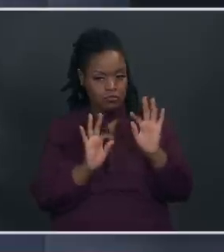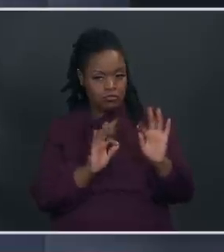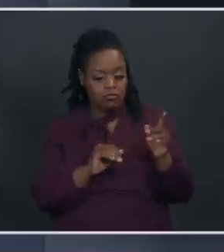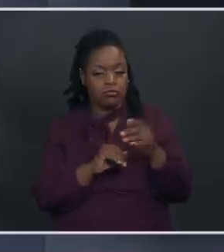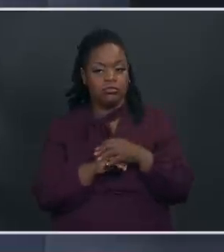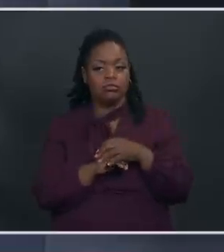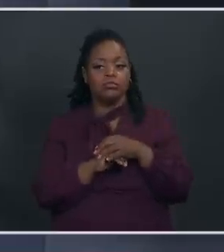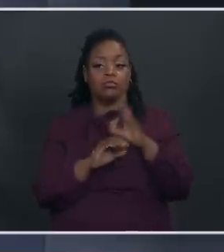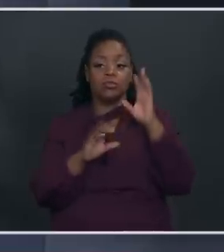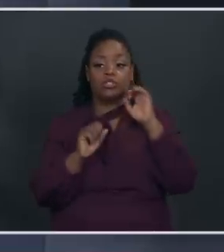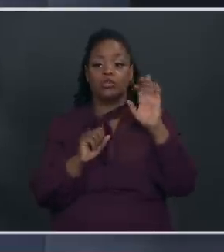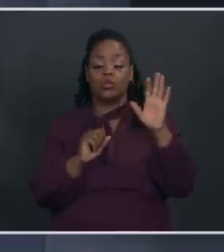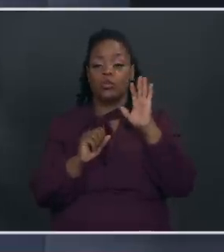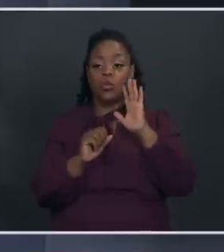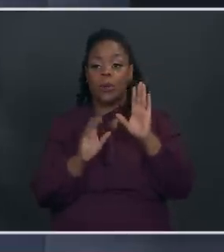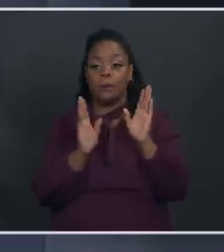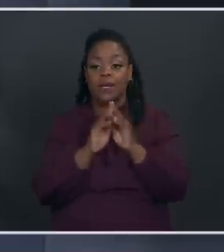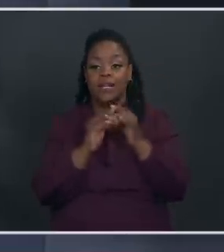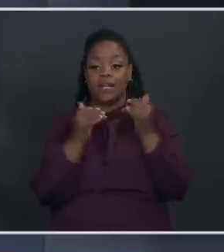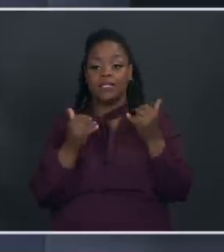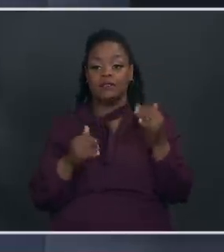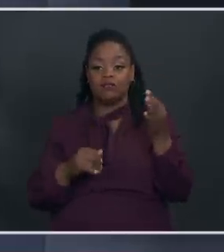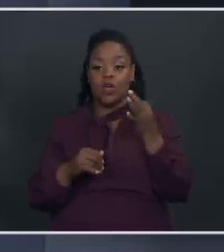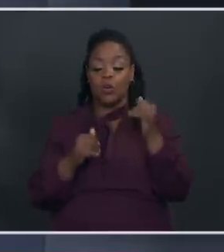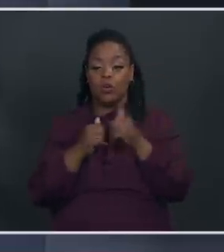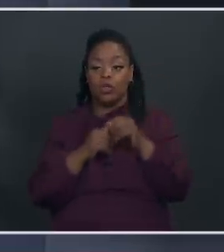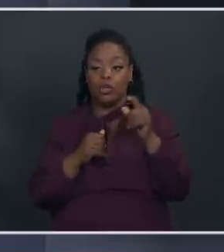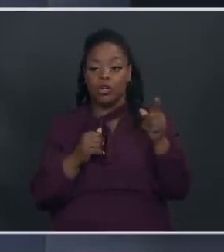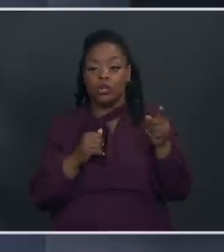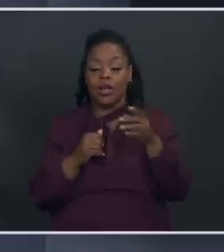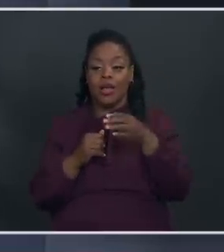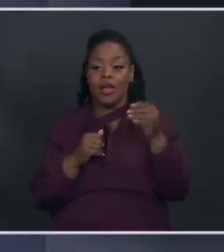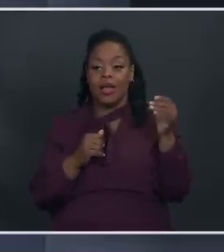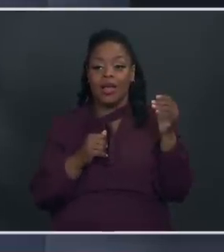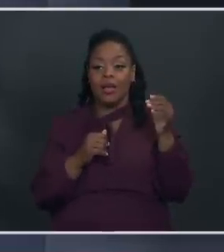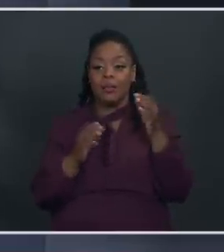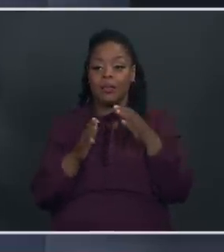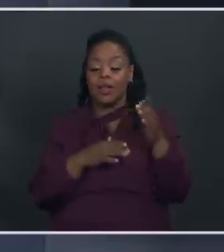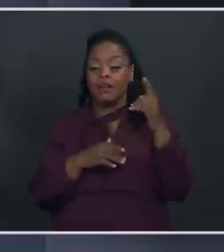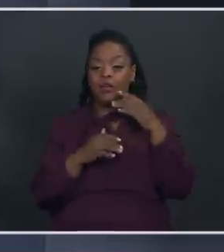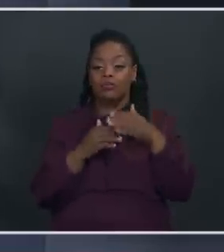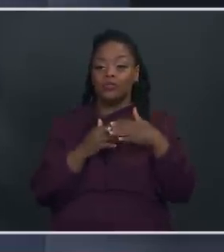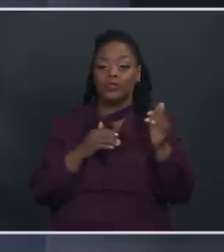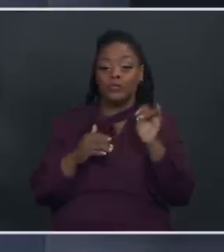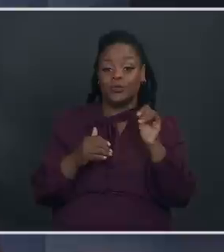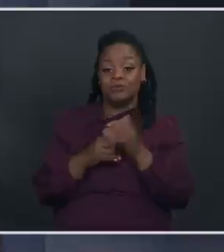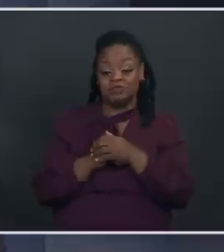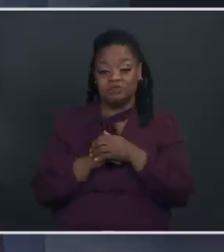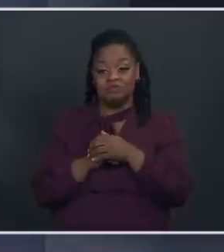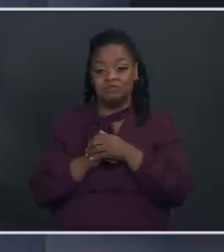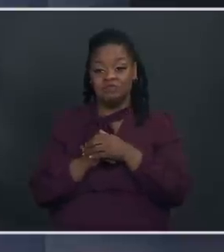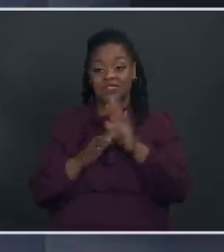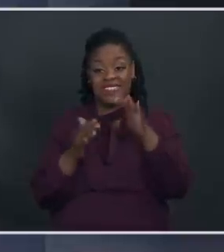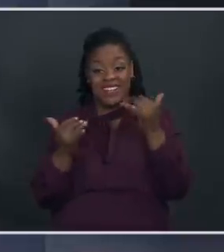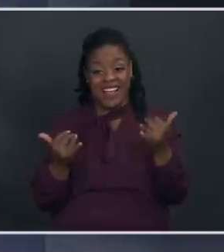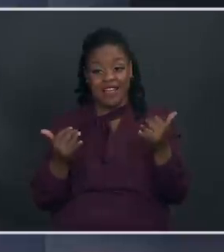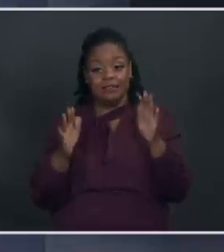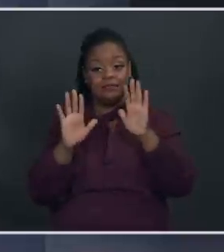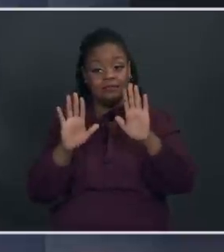for a briefing on the impact of delay and moving forward with the additional economic relief. And now, with that, let's get your questions. Alex, it's your first day in the White House Briefing Room.